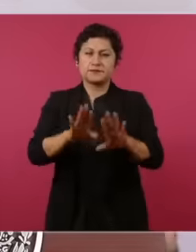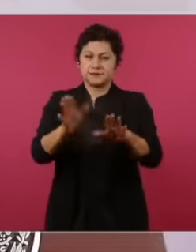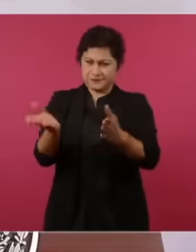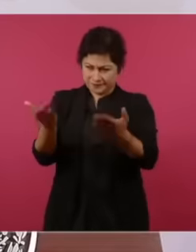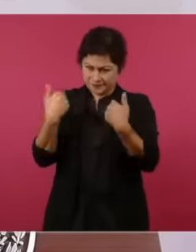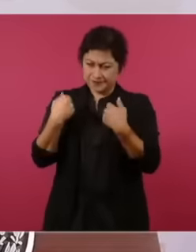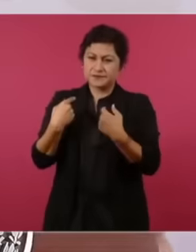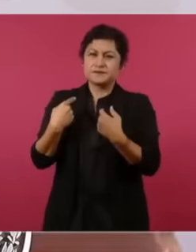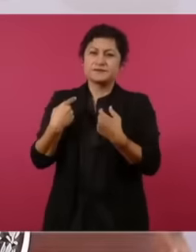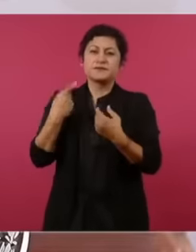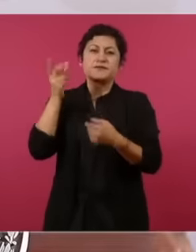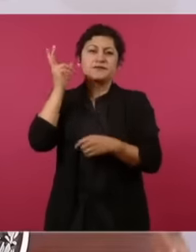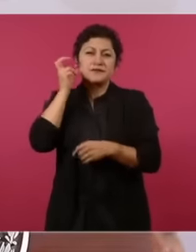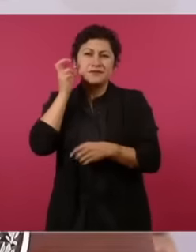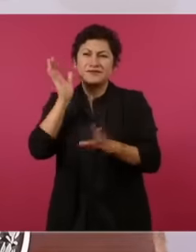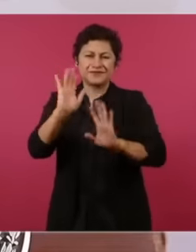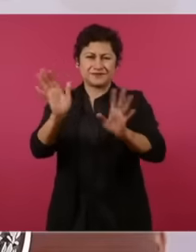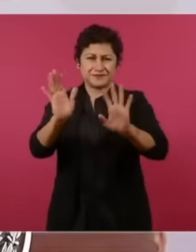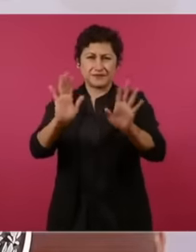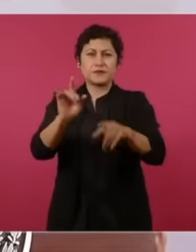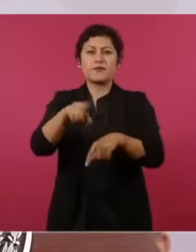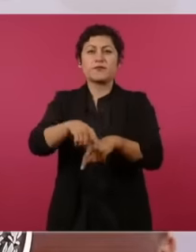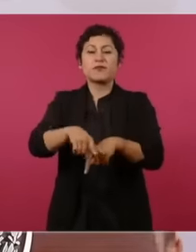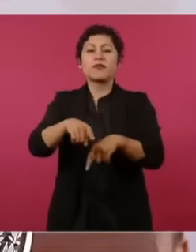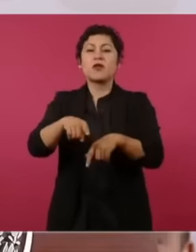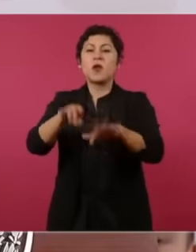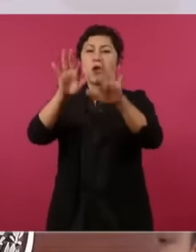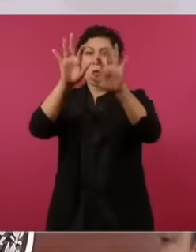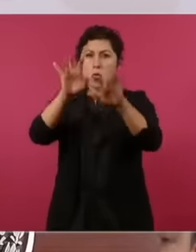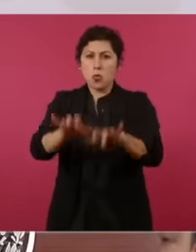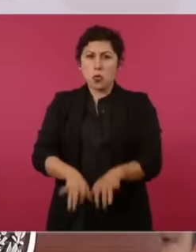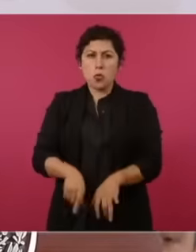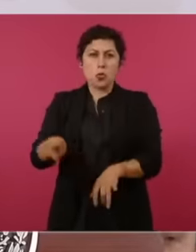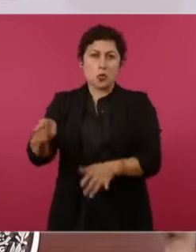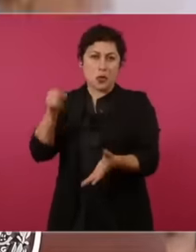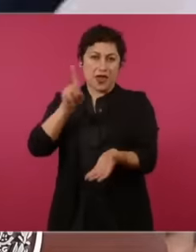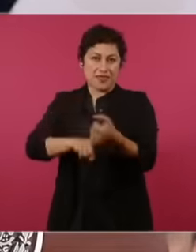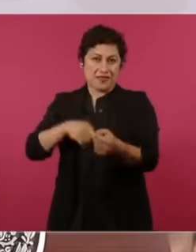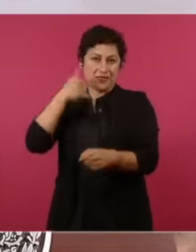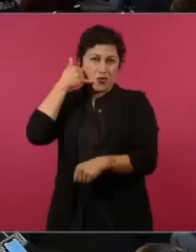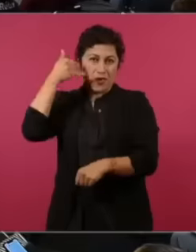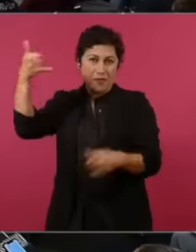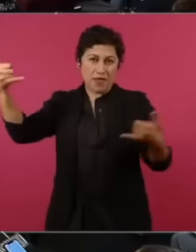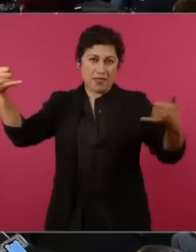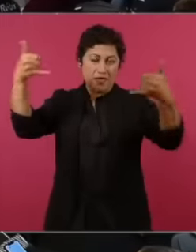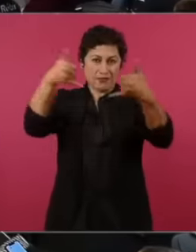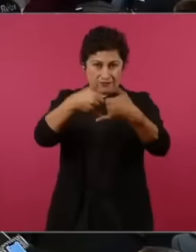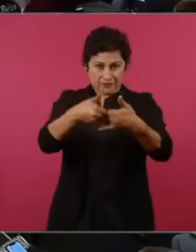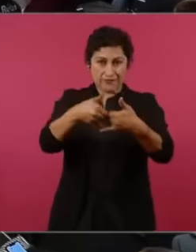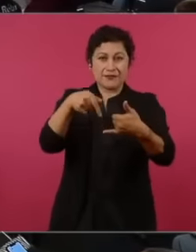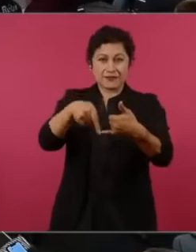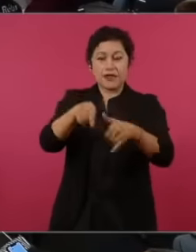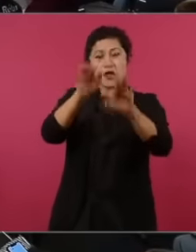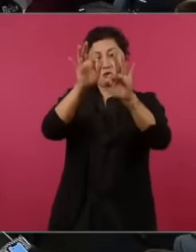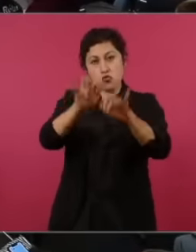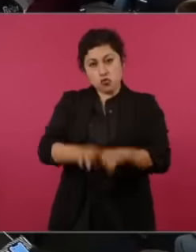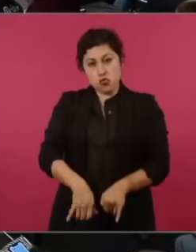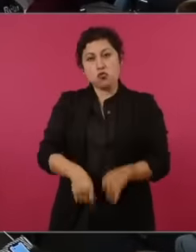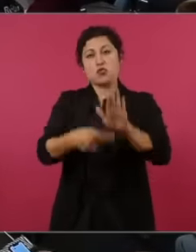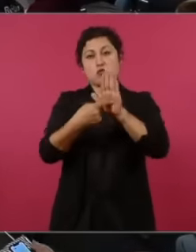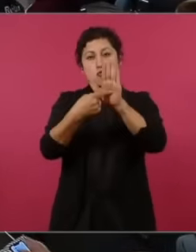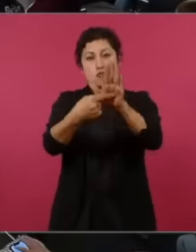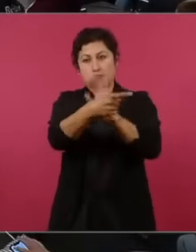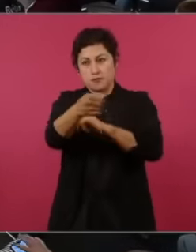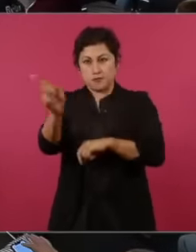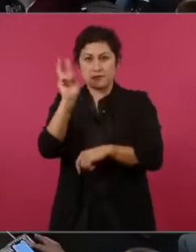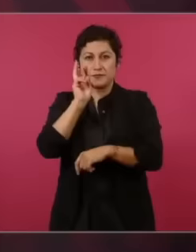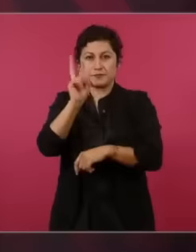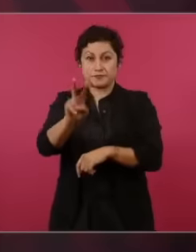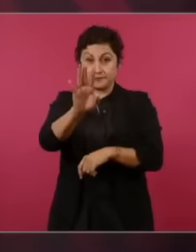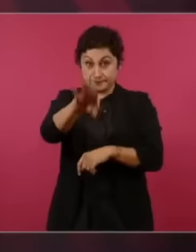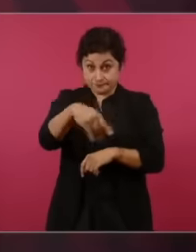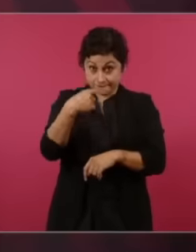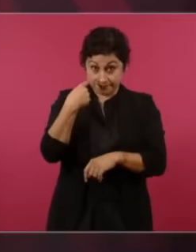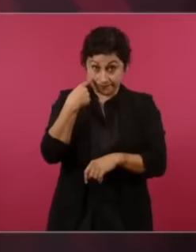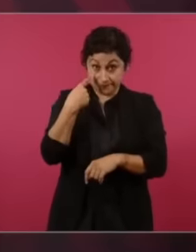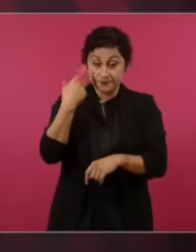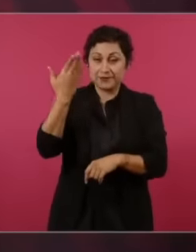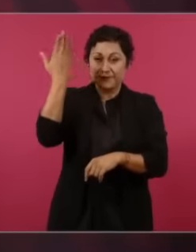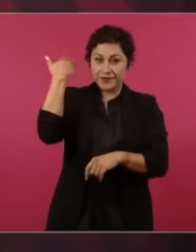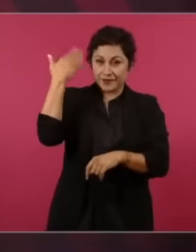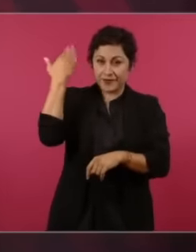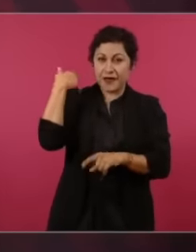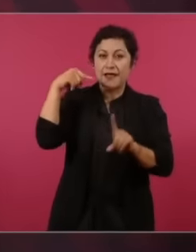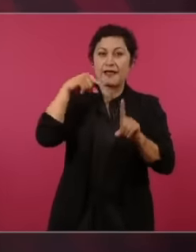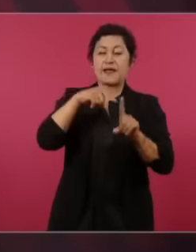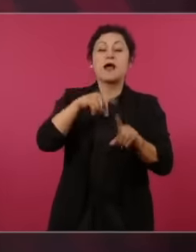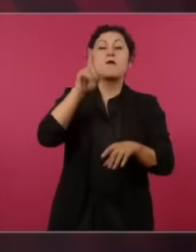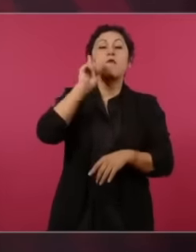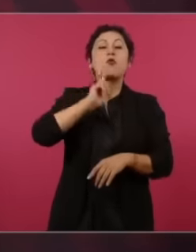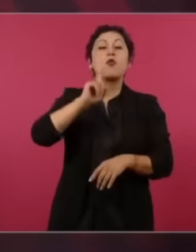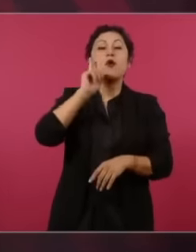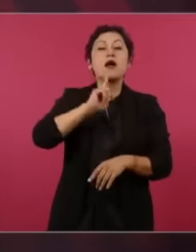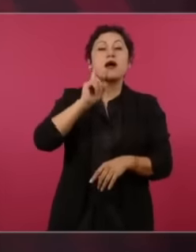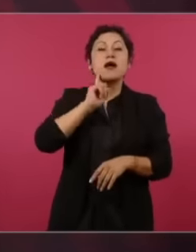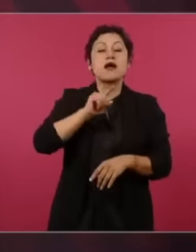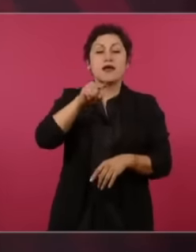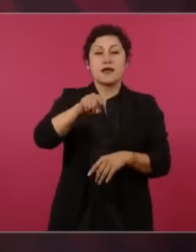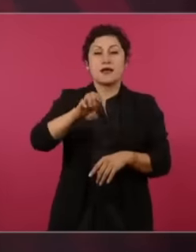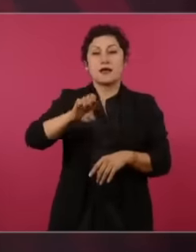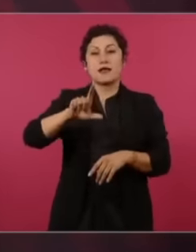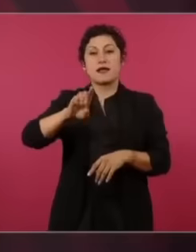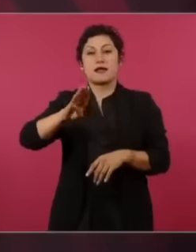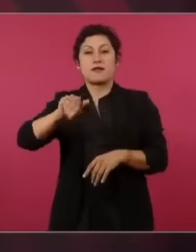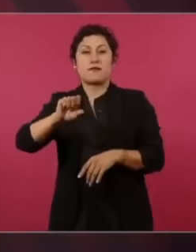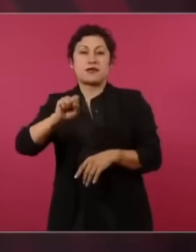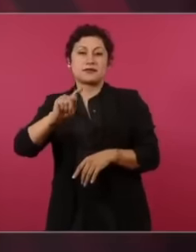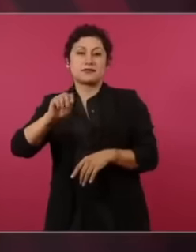text so they can see what it was like at that time, the teacher at Bester, she was the leader of the PRI.